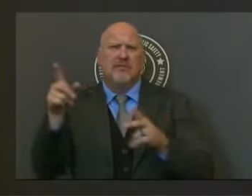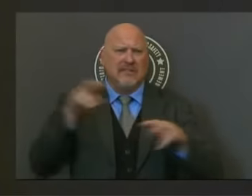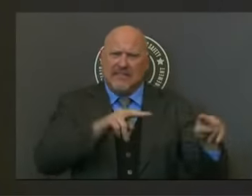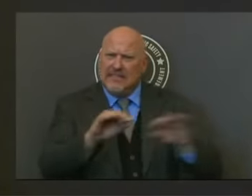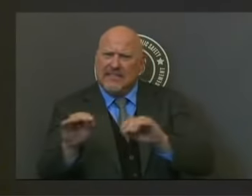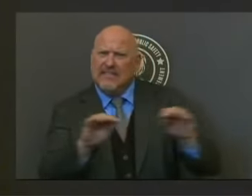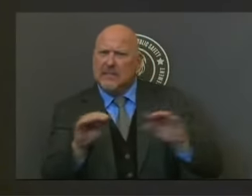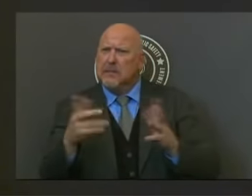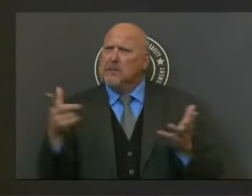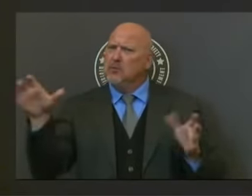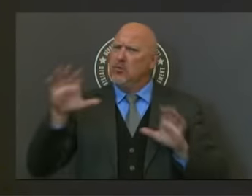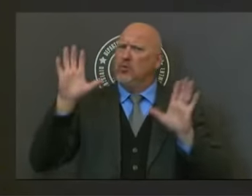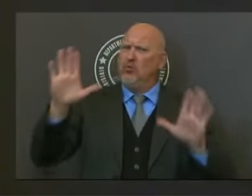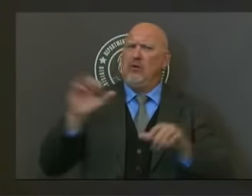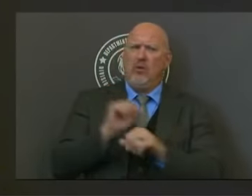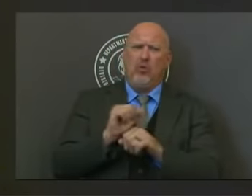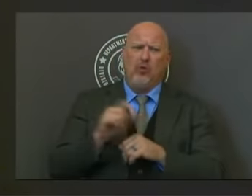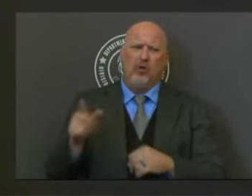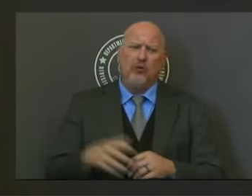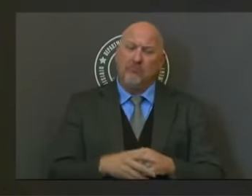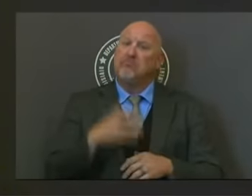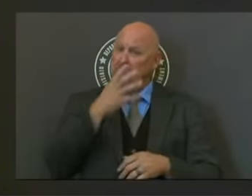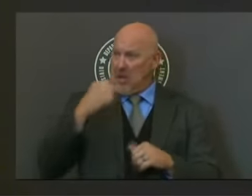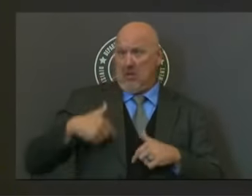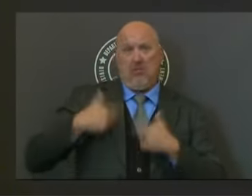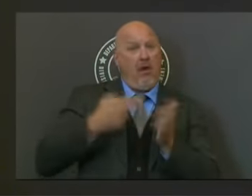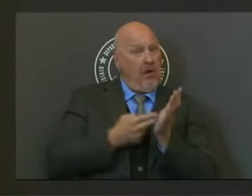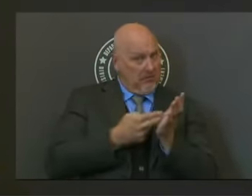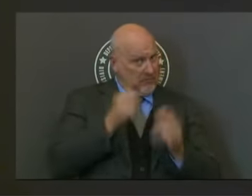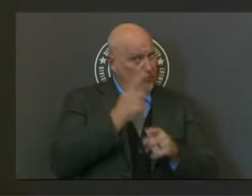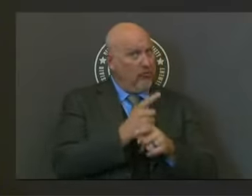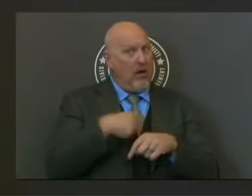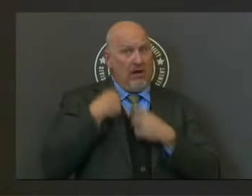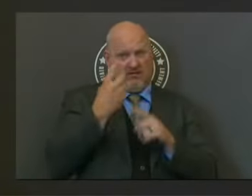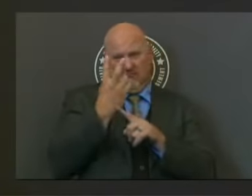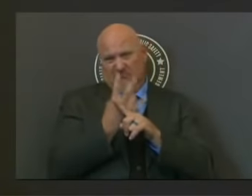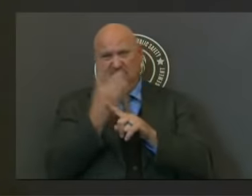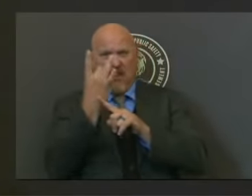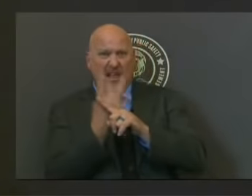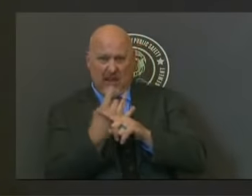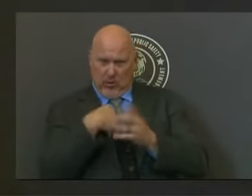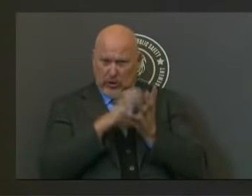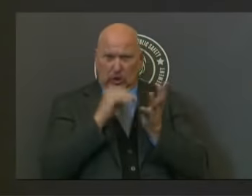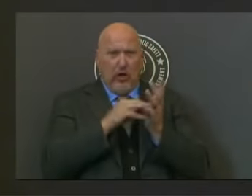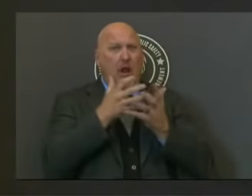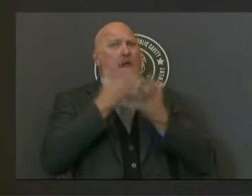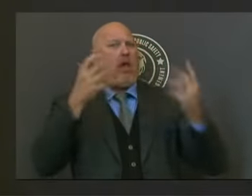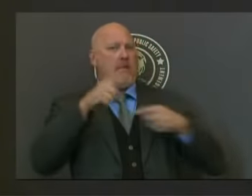past seven plus months in our medical people been on the front